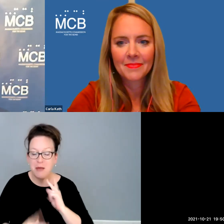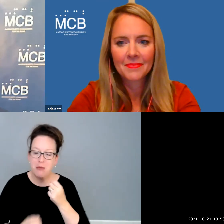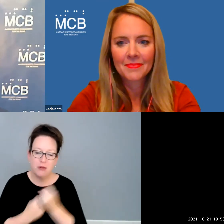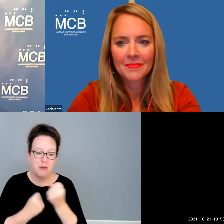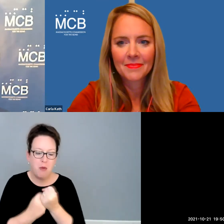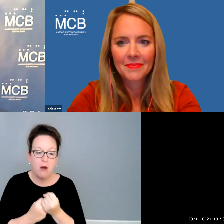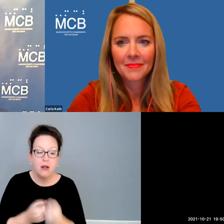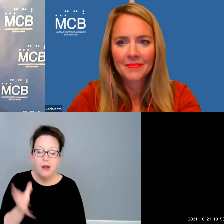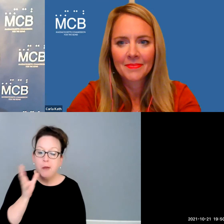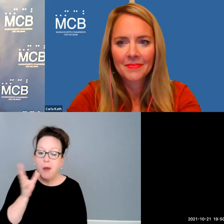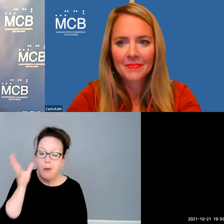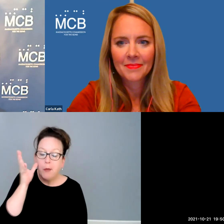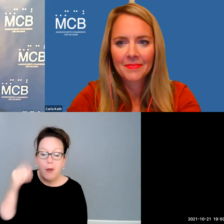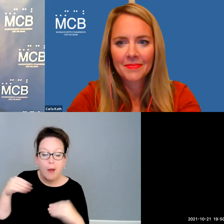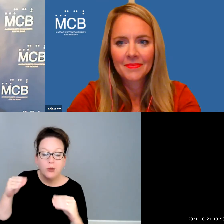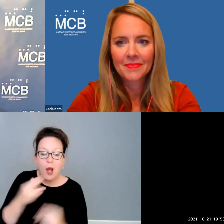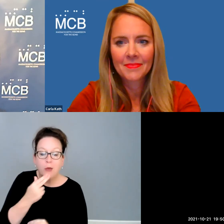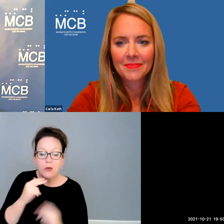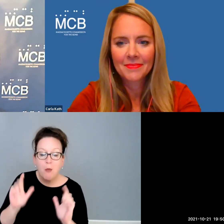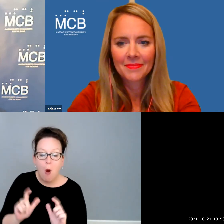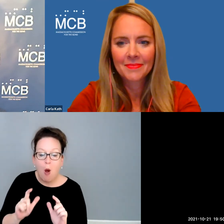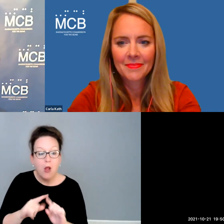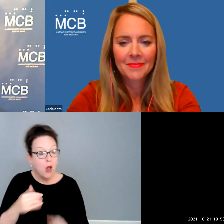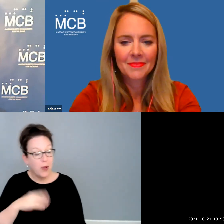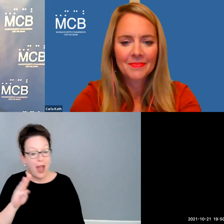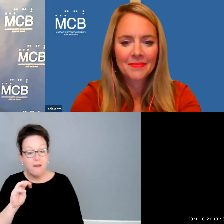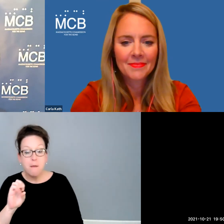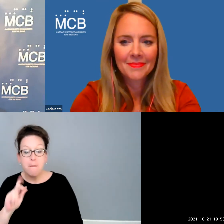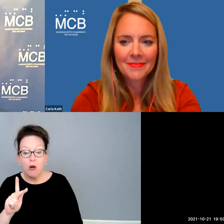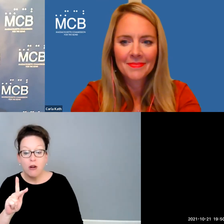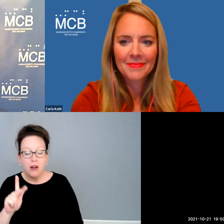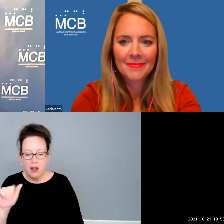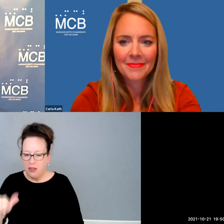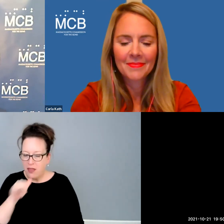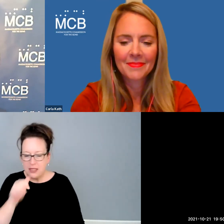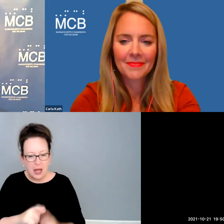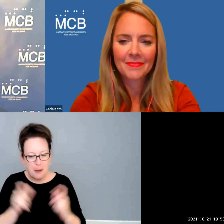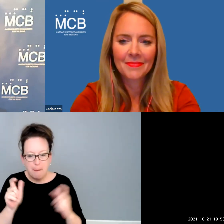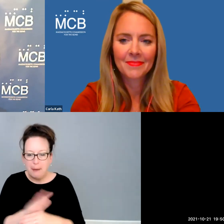that we work with; Verc Enterprises. Verc Enterprises isn't a big business. They run convenience